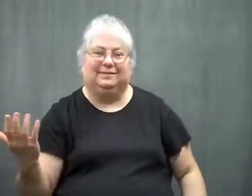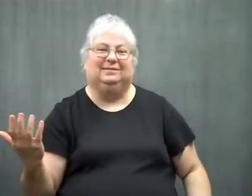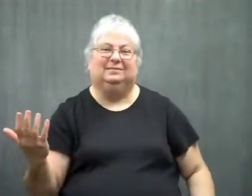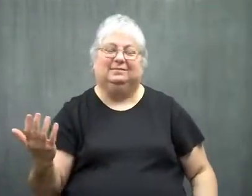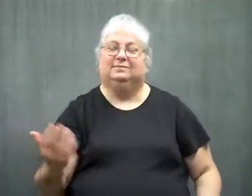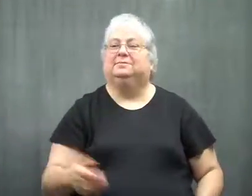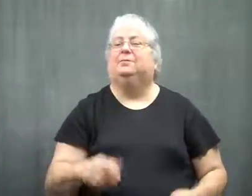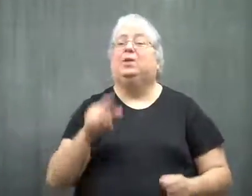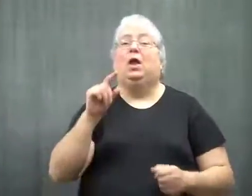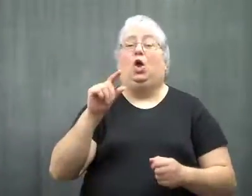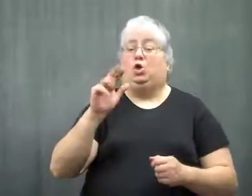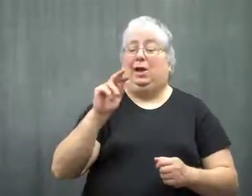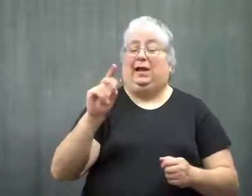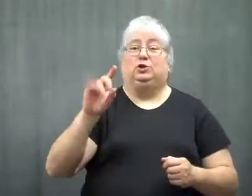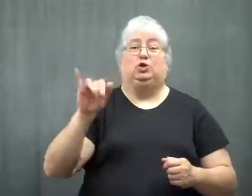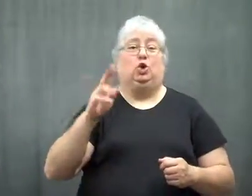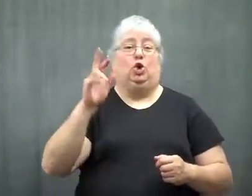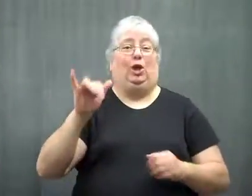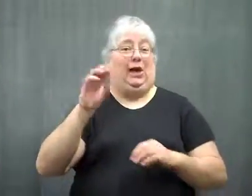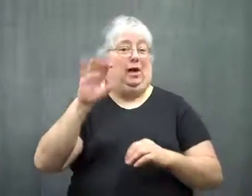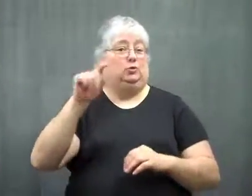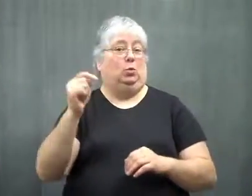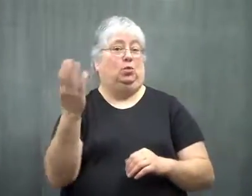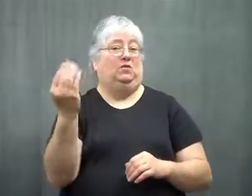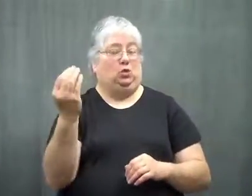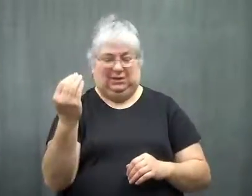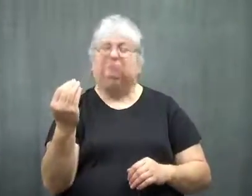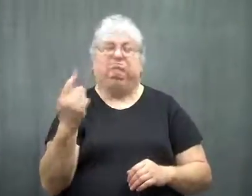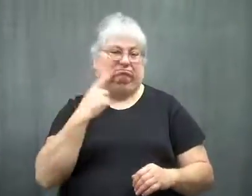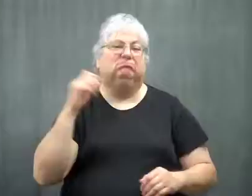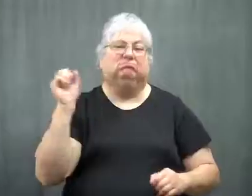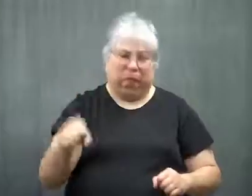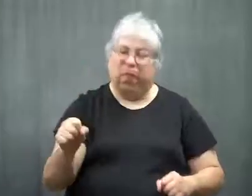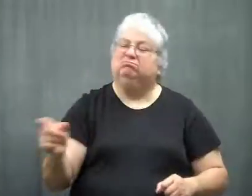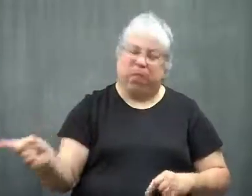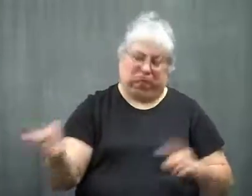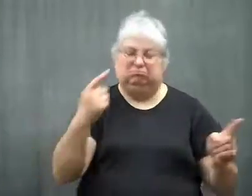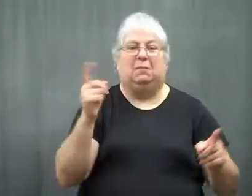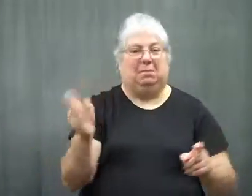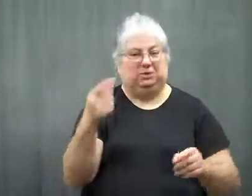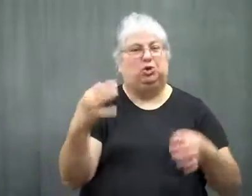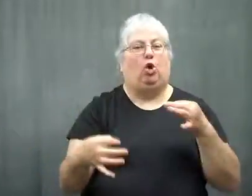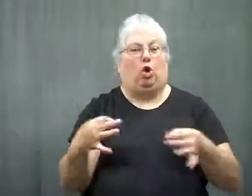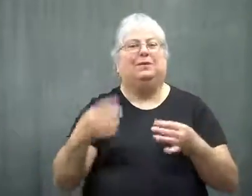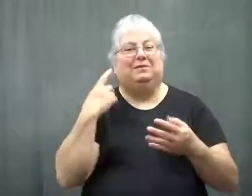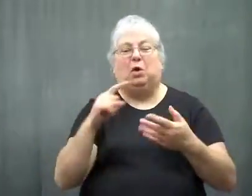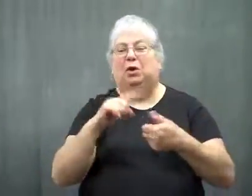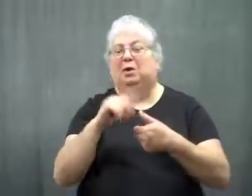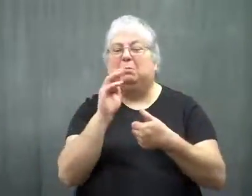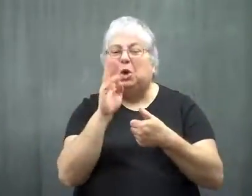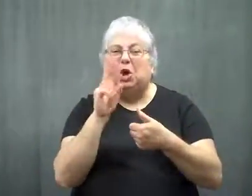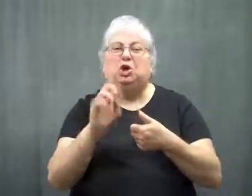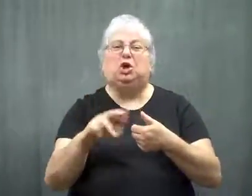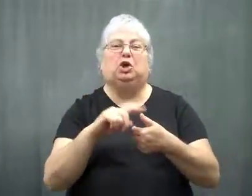On October 14, the grand jury indicted Casey on charges of murder,